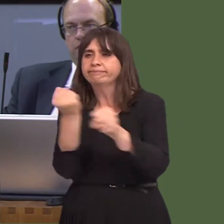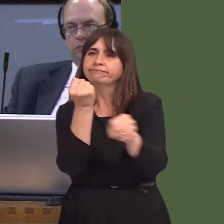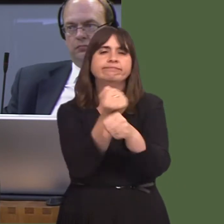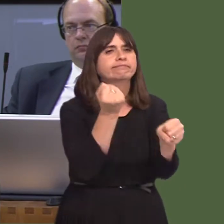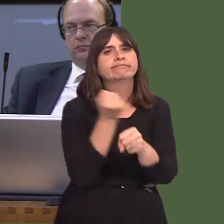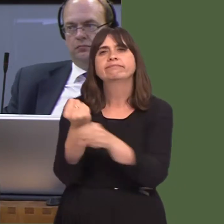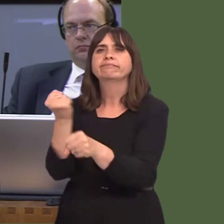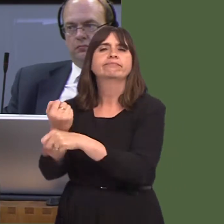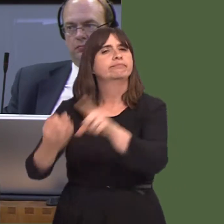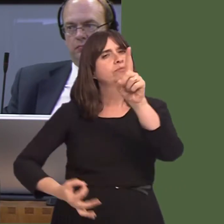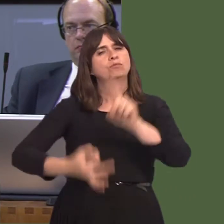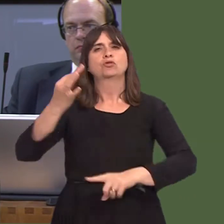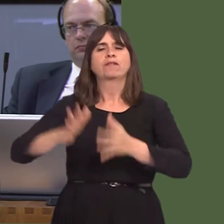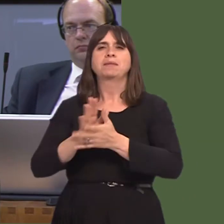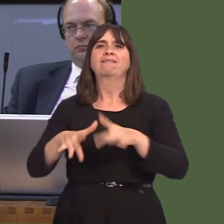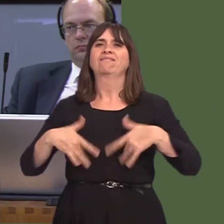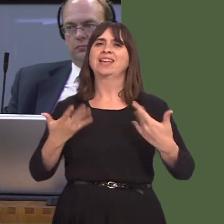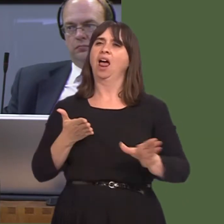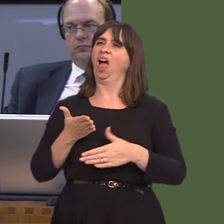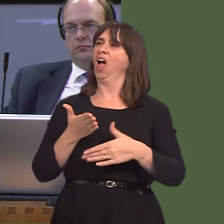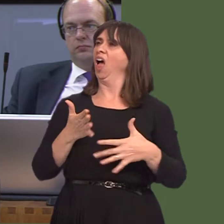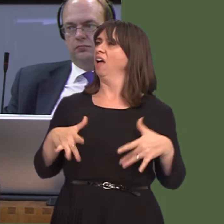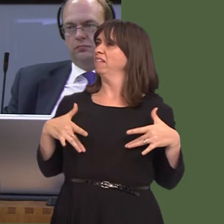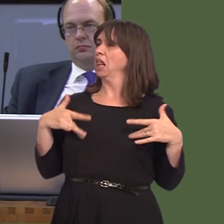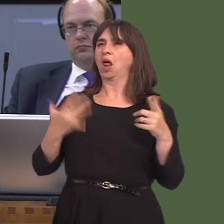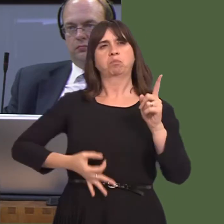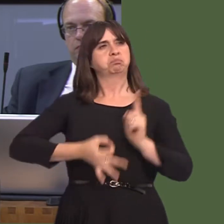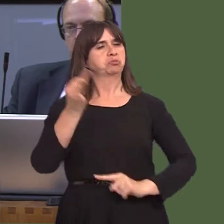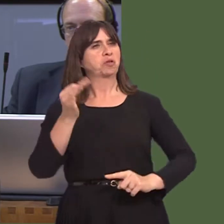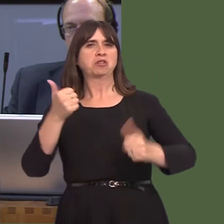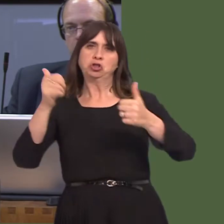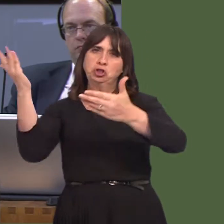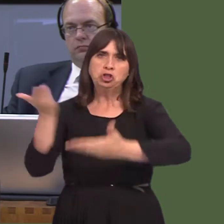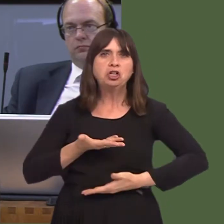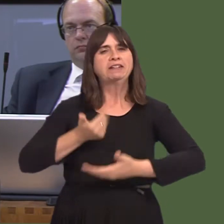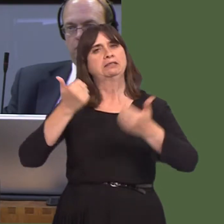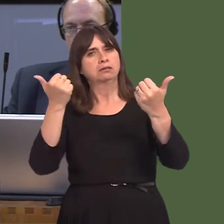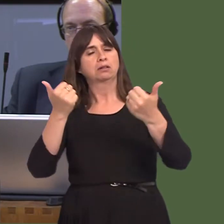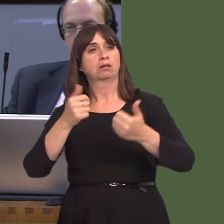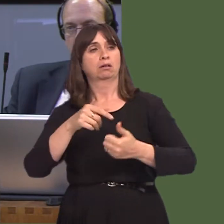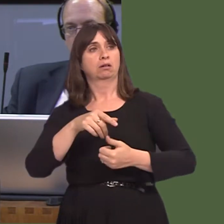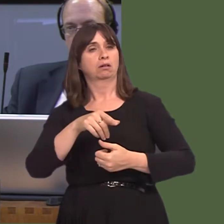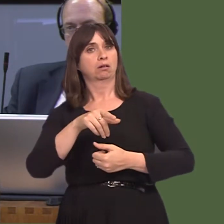Cymru, ac, ers i chi fod yn Brif Weinidog, rydw i wedi codi achos gorsaf drenau Aberdaugleddau